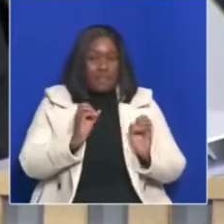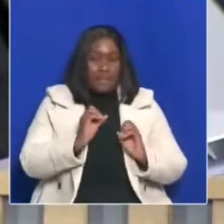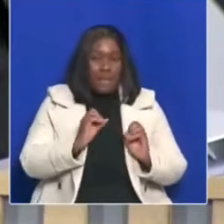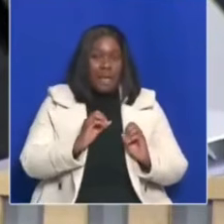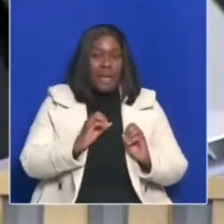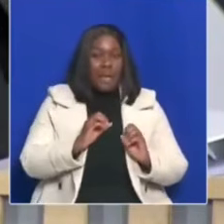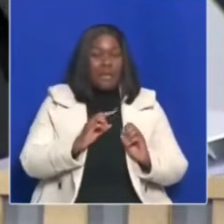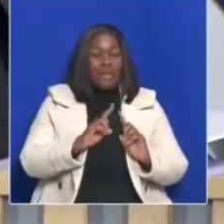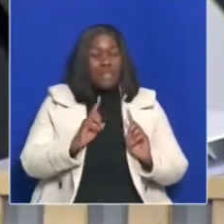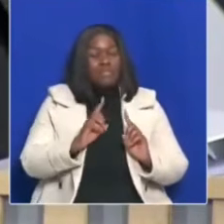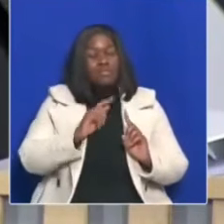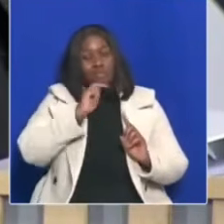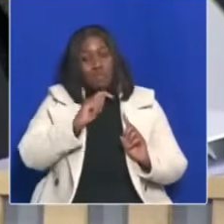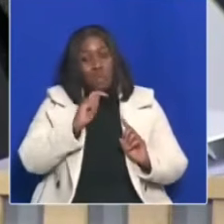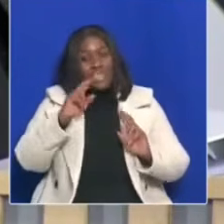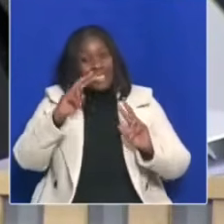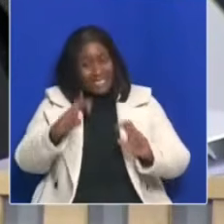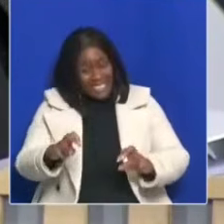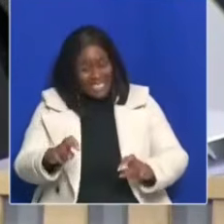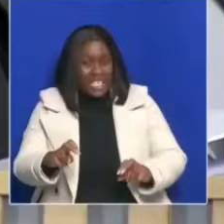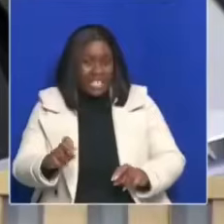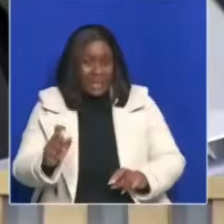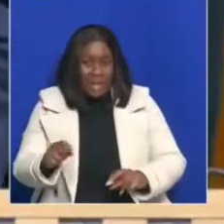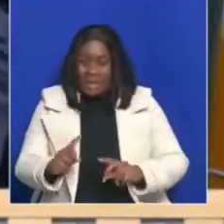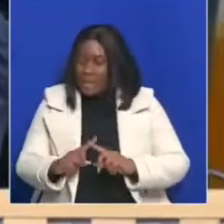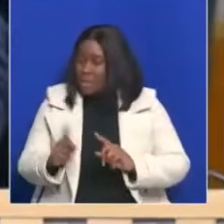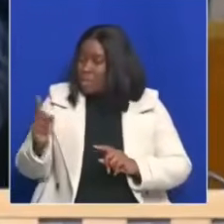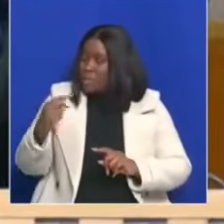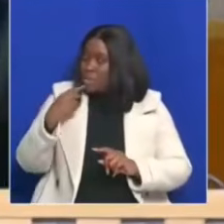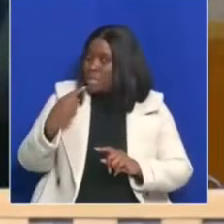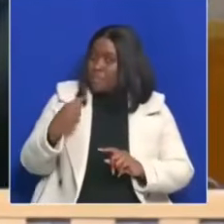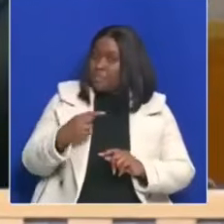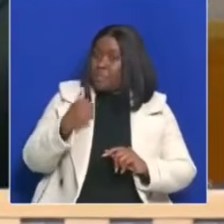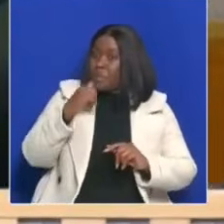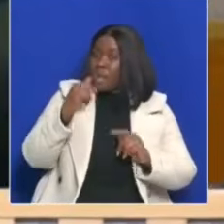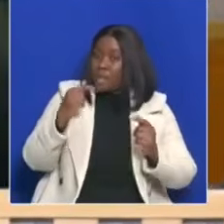point then are you making by saying when you go to the dockets, you are not able to link